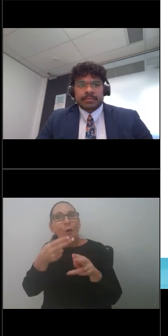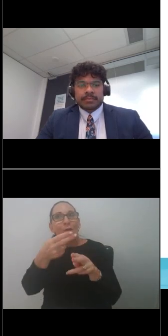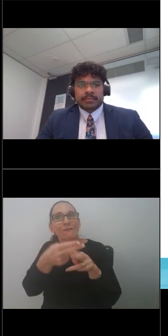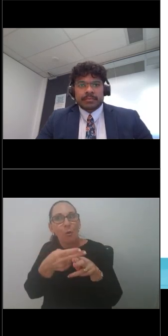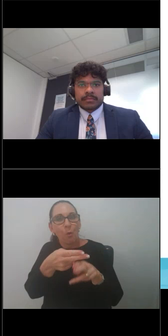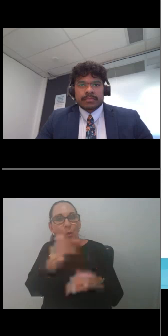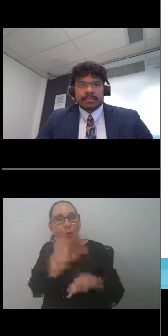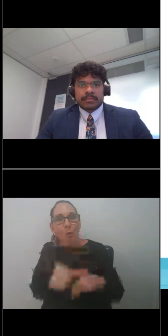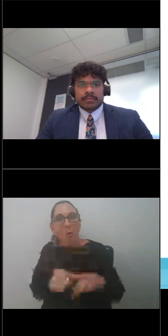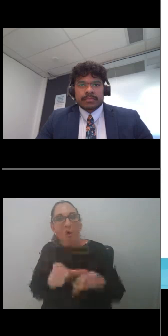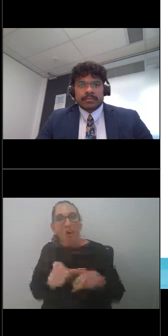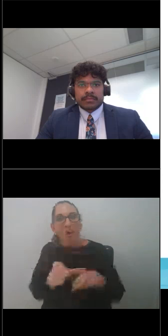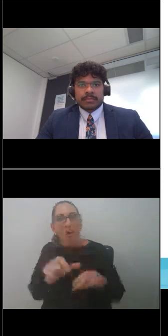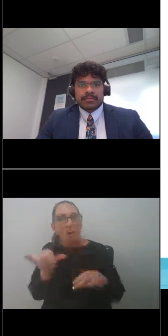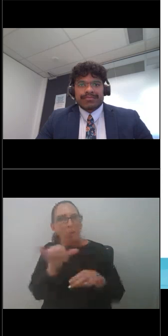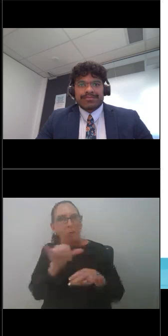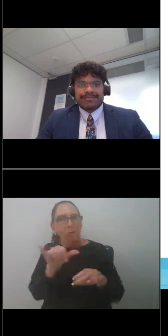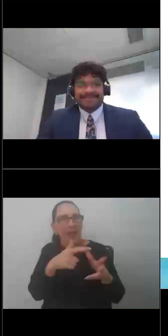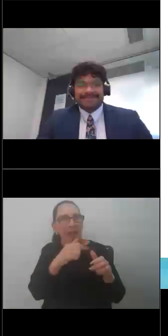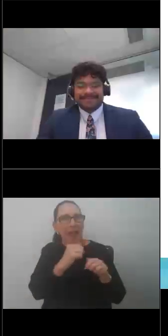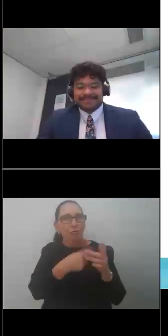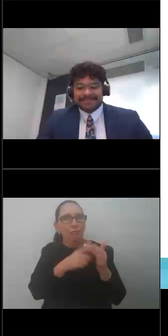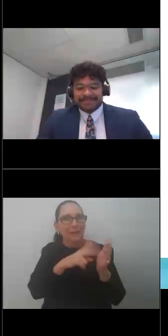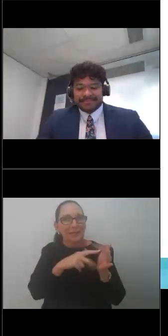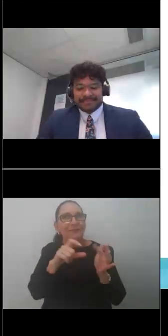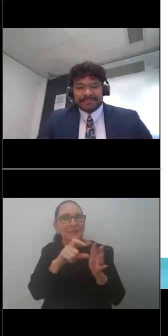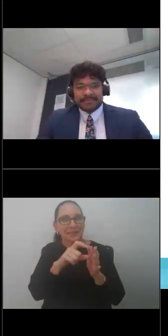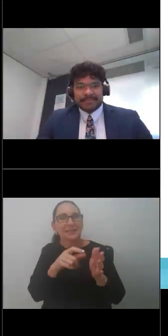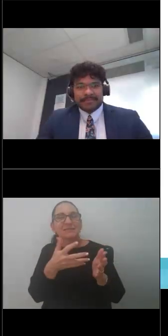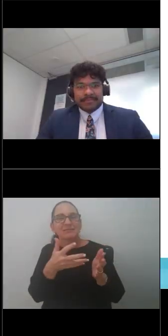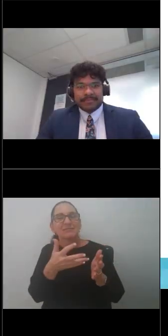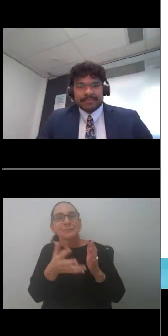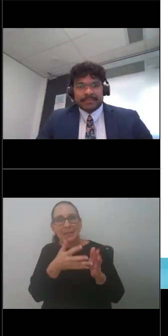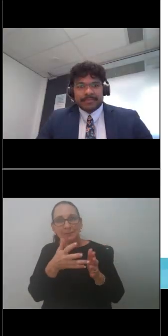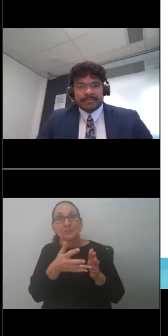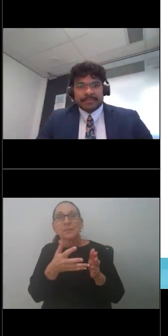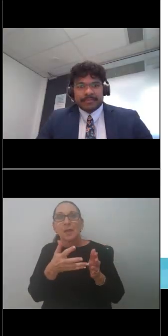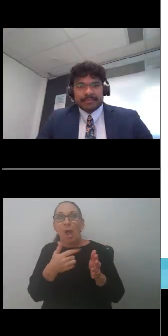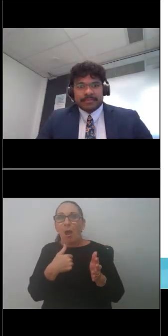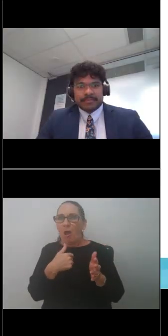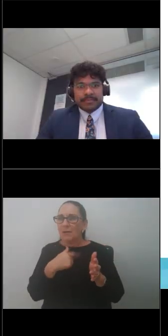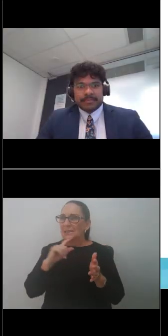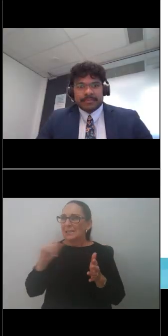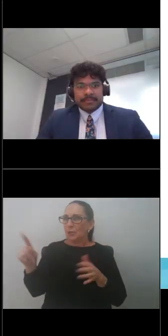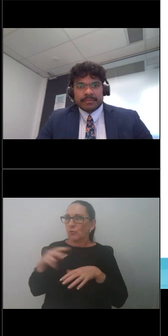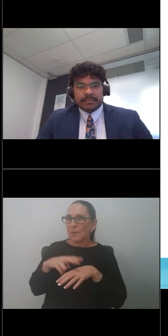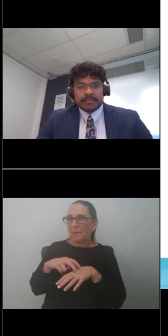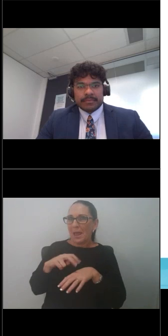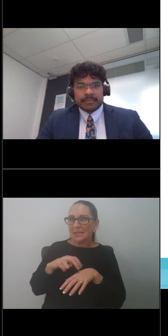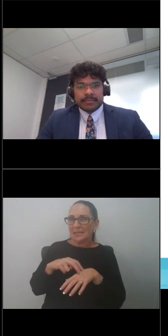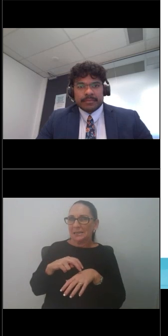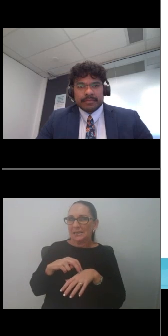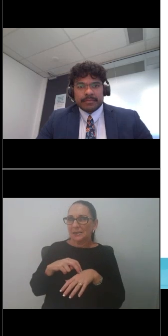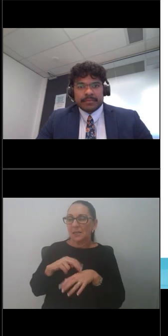the language we use yes yes so um I said to the police at the time and I generally do this so I